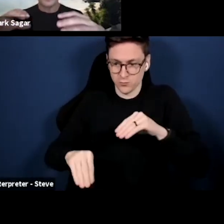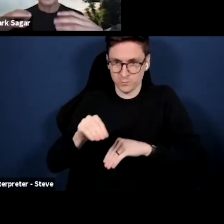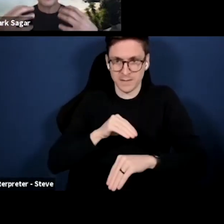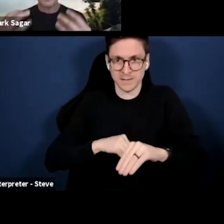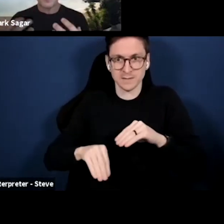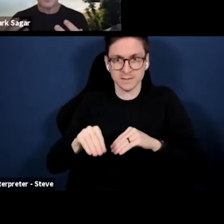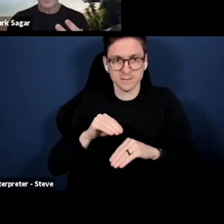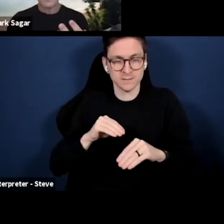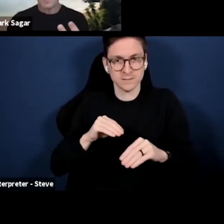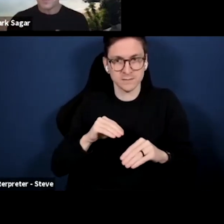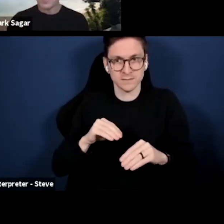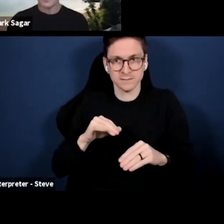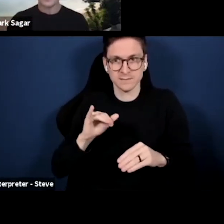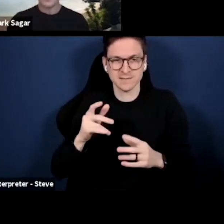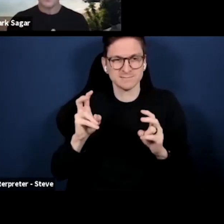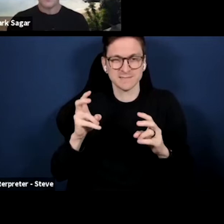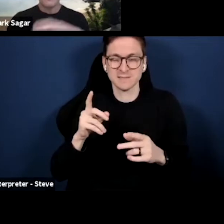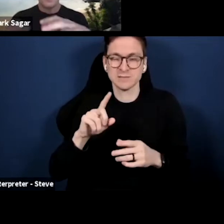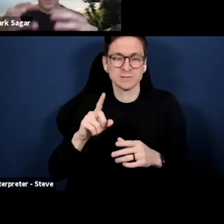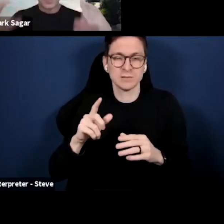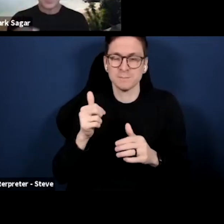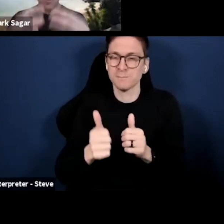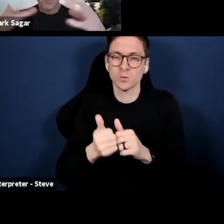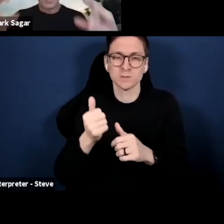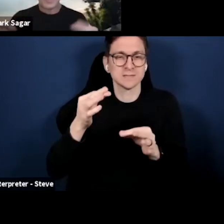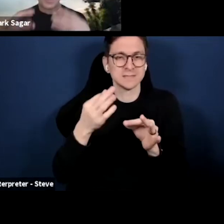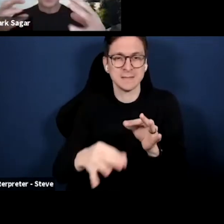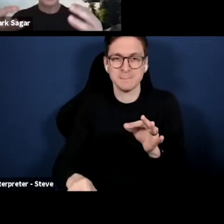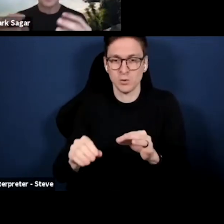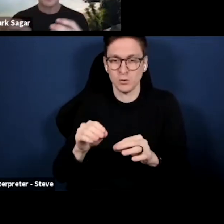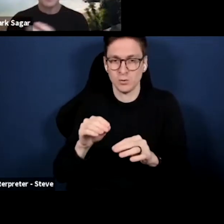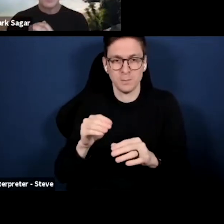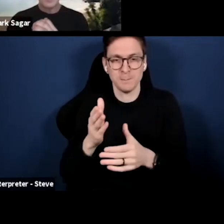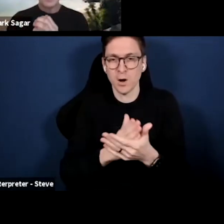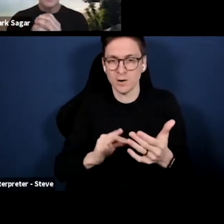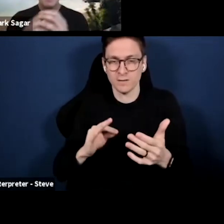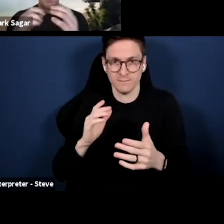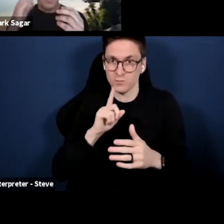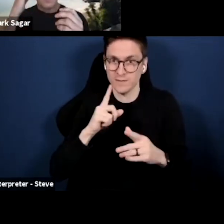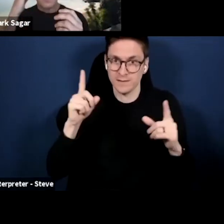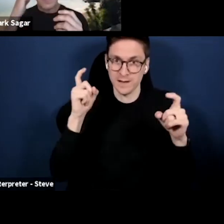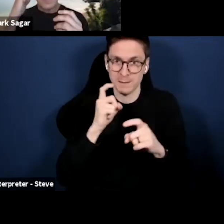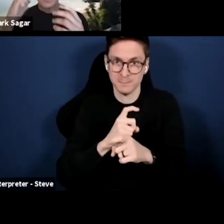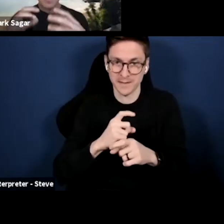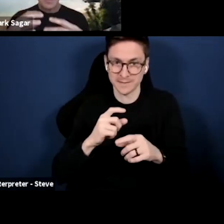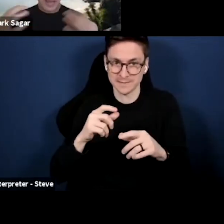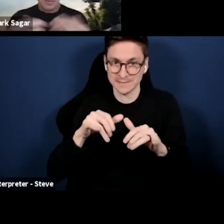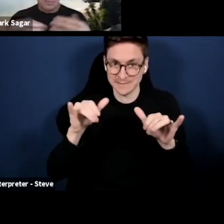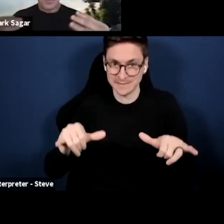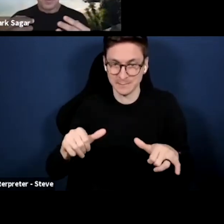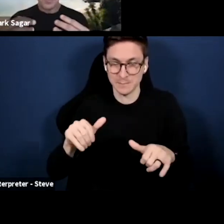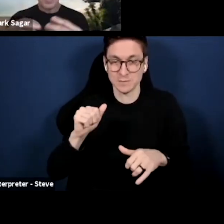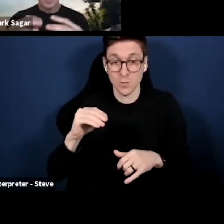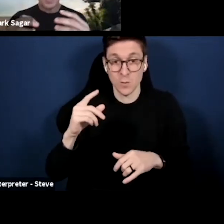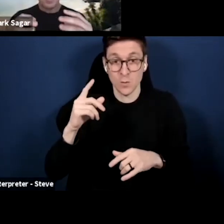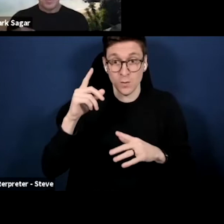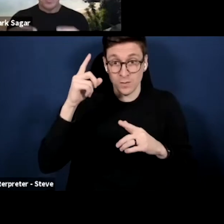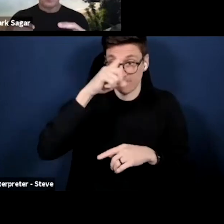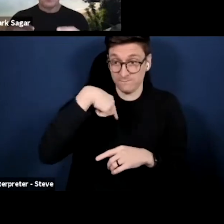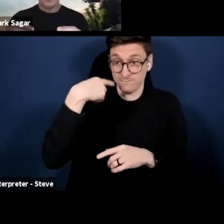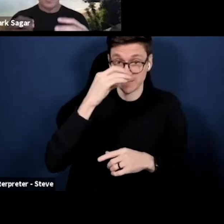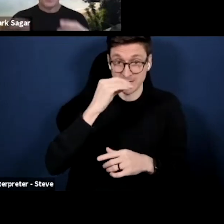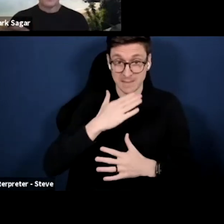simple driving force of this complex system so the face and the body is like a musical instrument